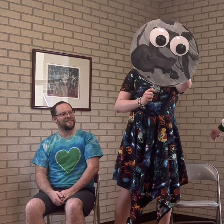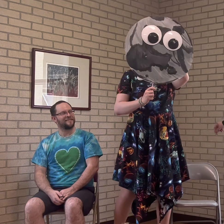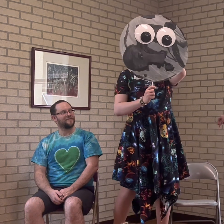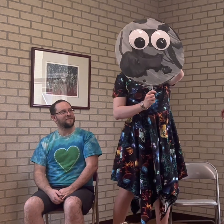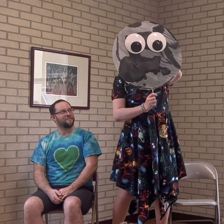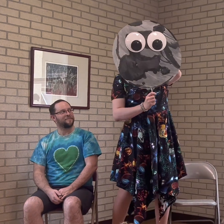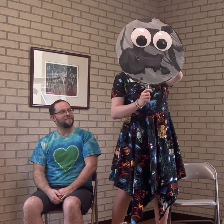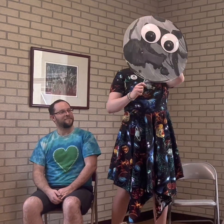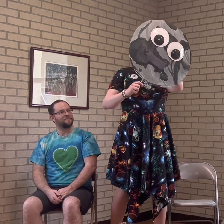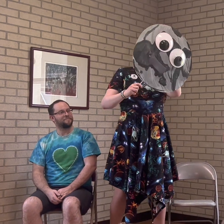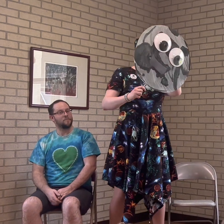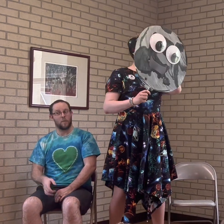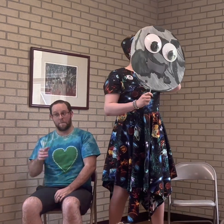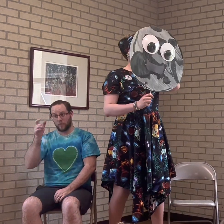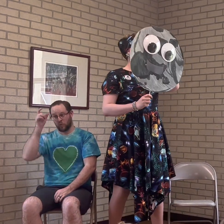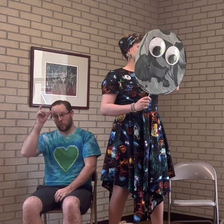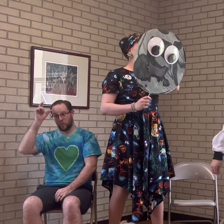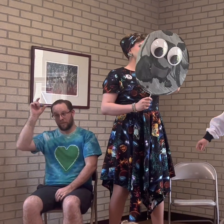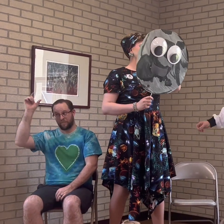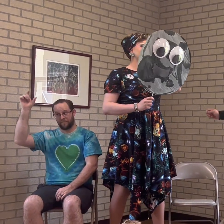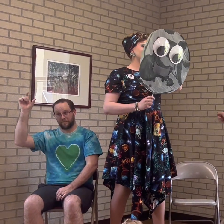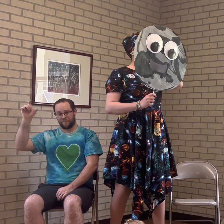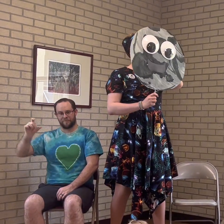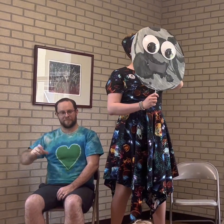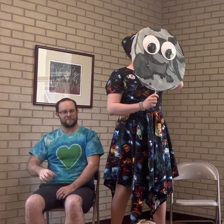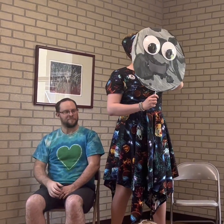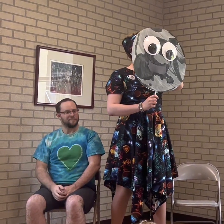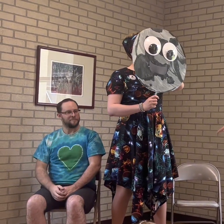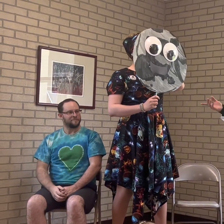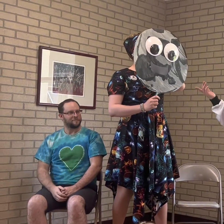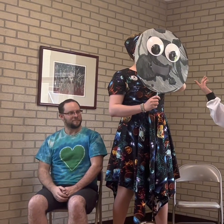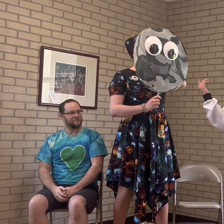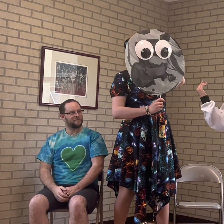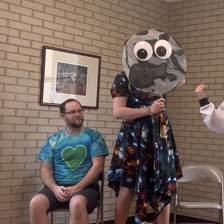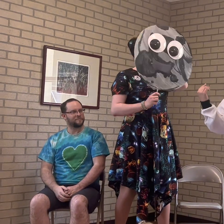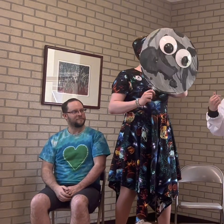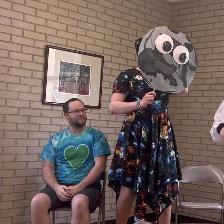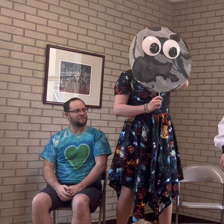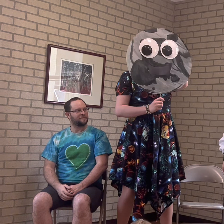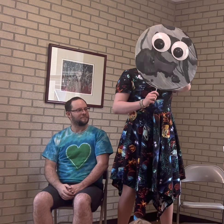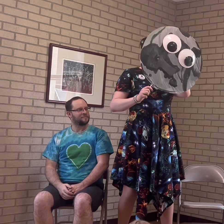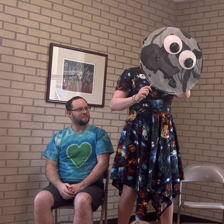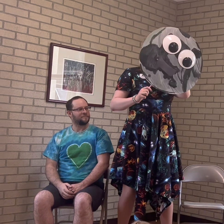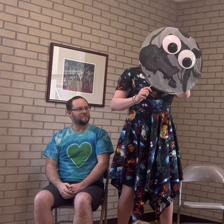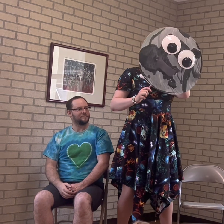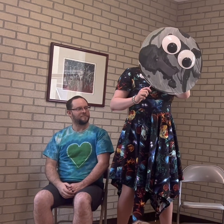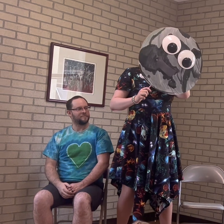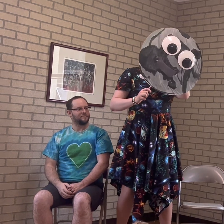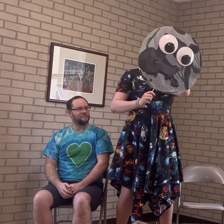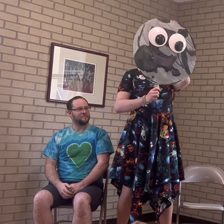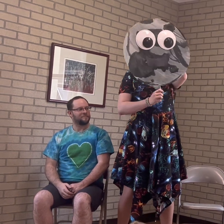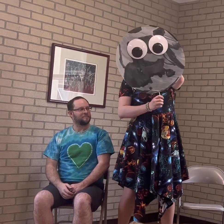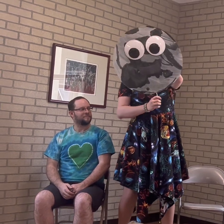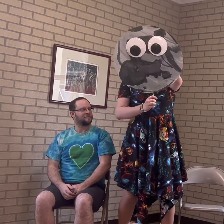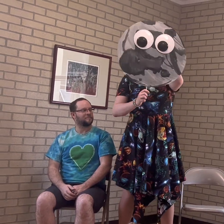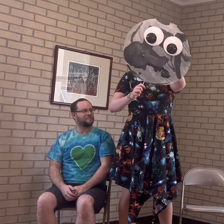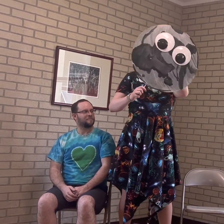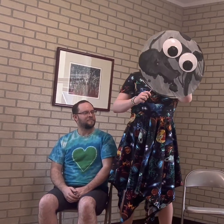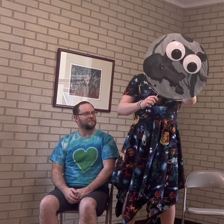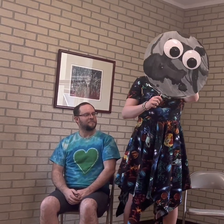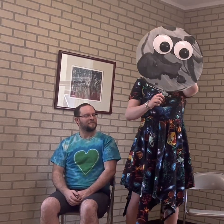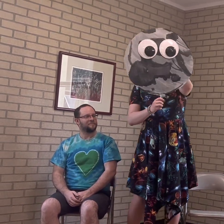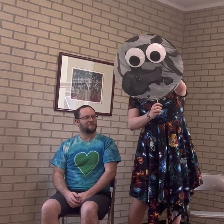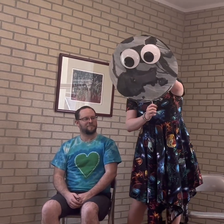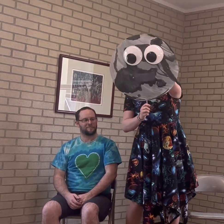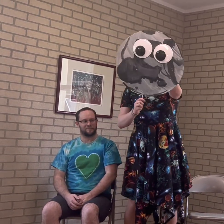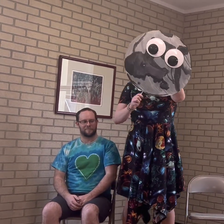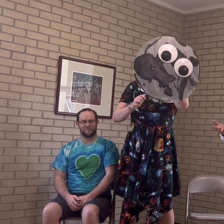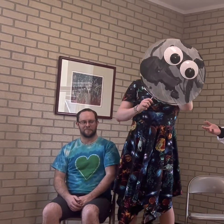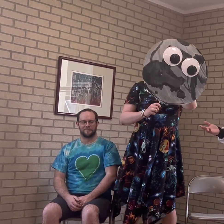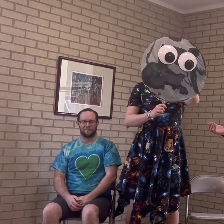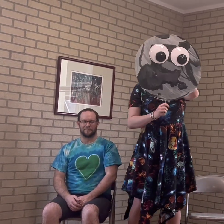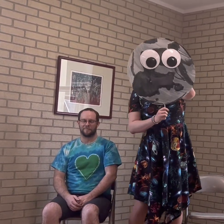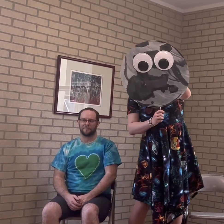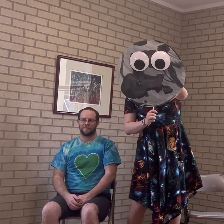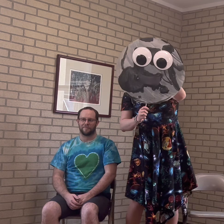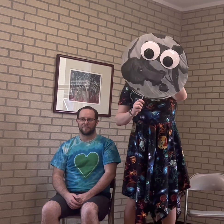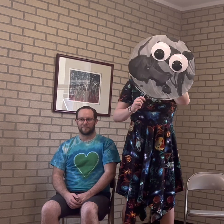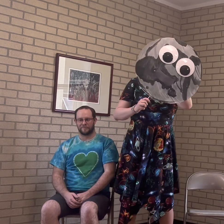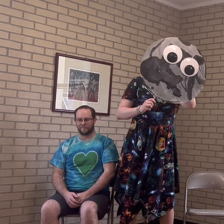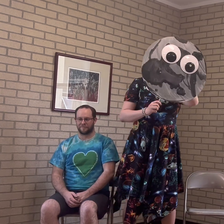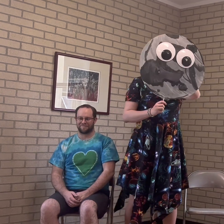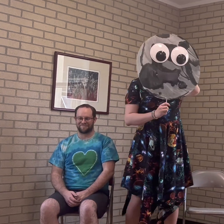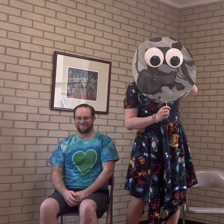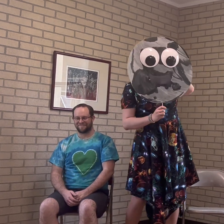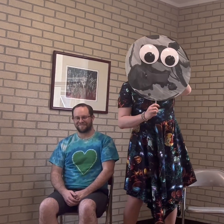Mr. Dixon {Lip-syncing}: Hey Moon! Up in the sky. You take the night time and make it better.